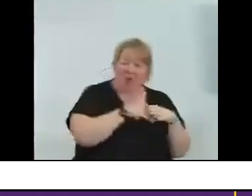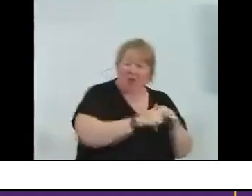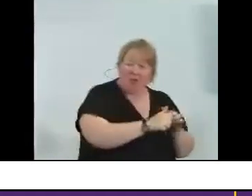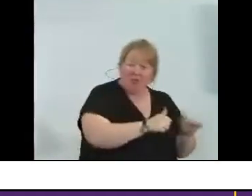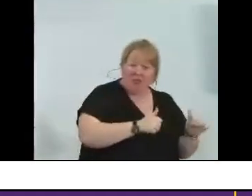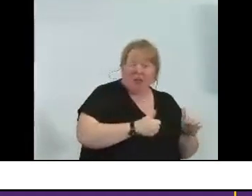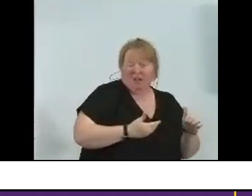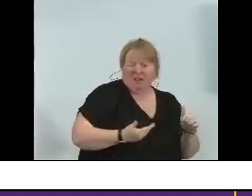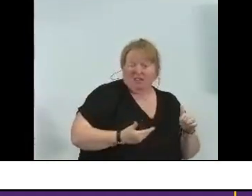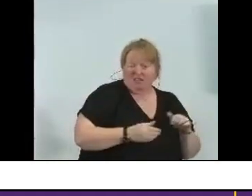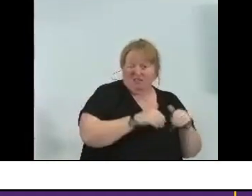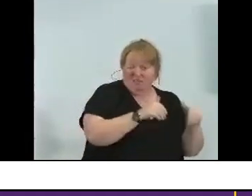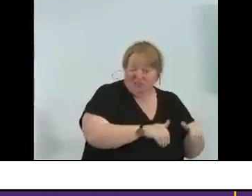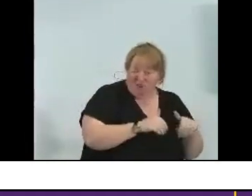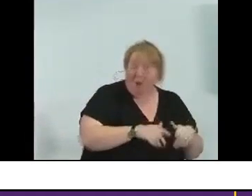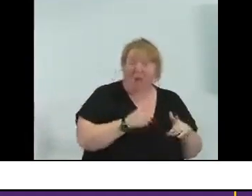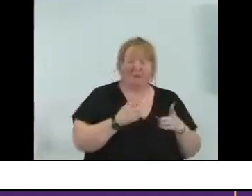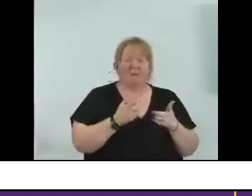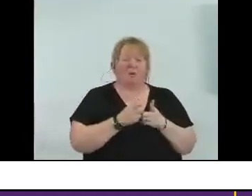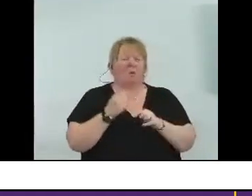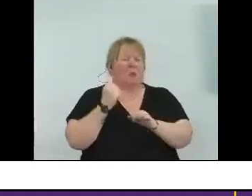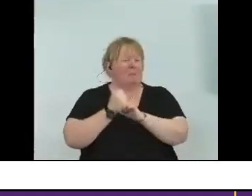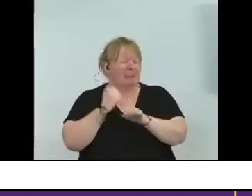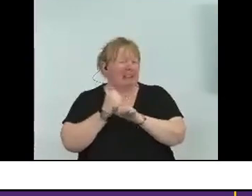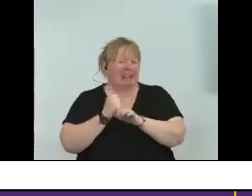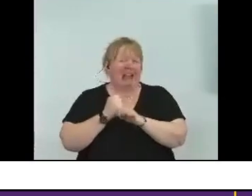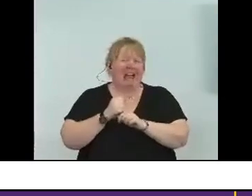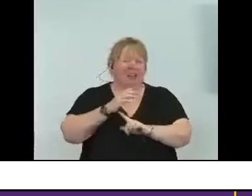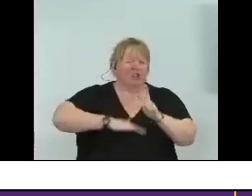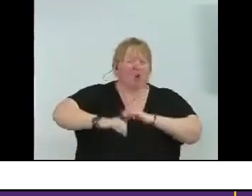how it's going to be spoken about in the media and the press and social media,